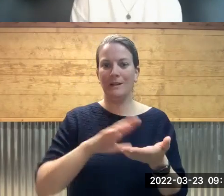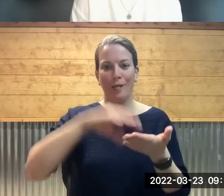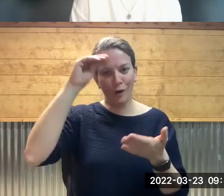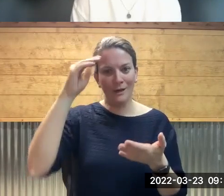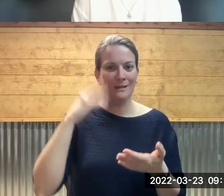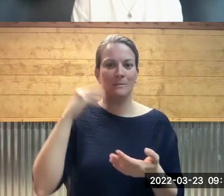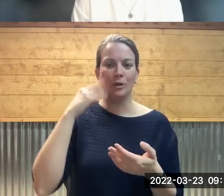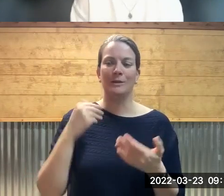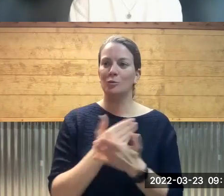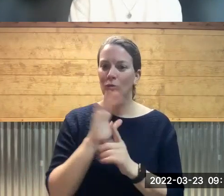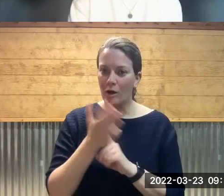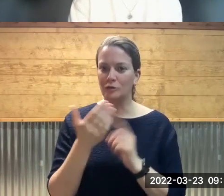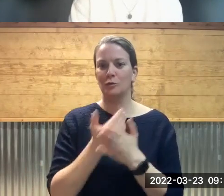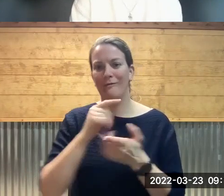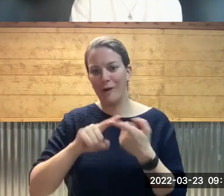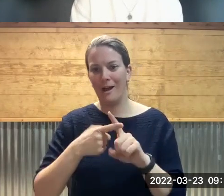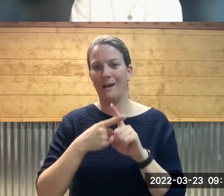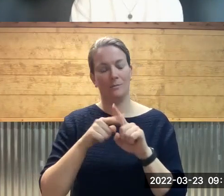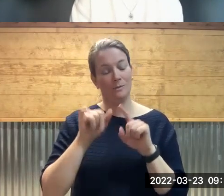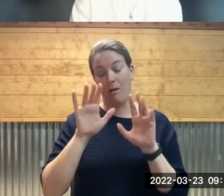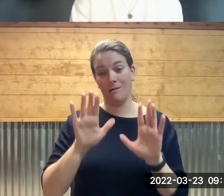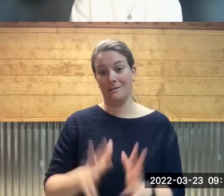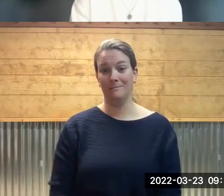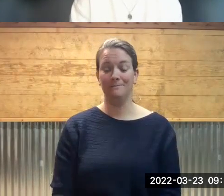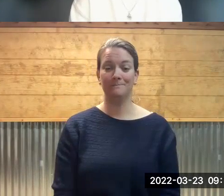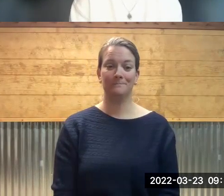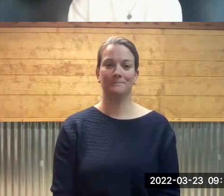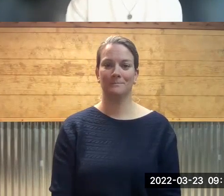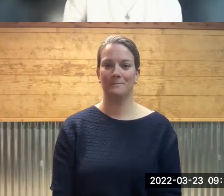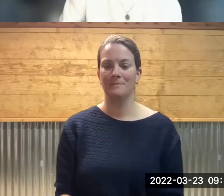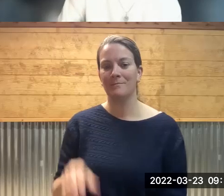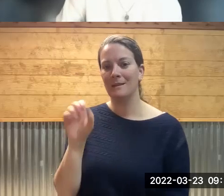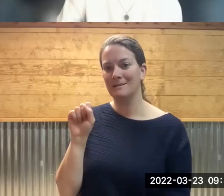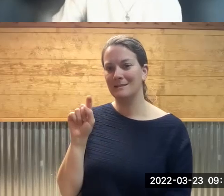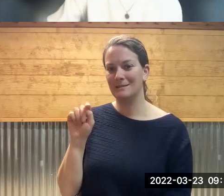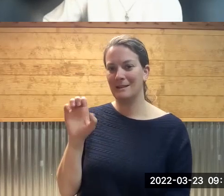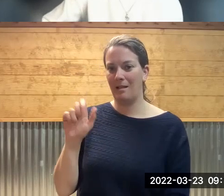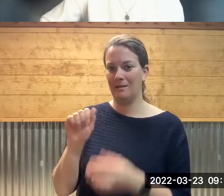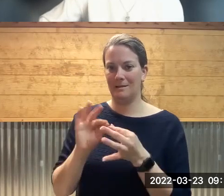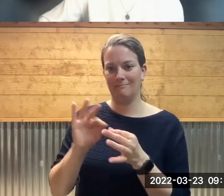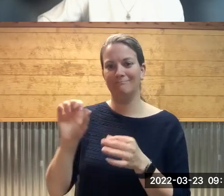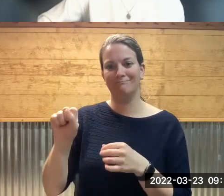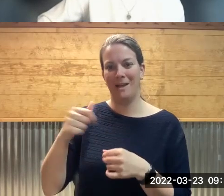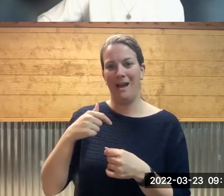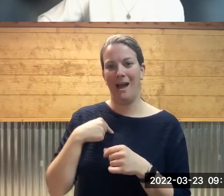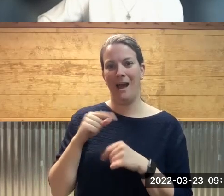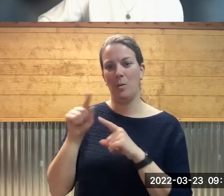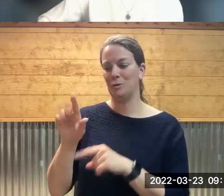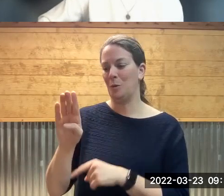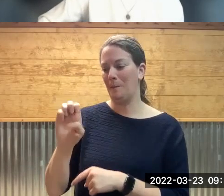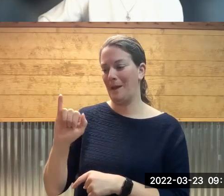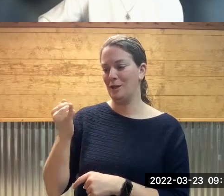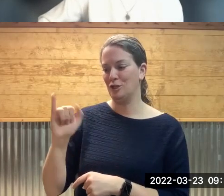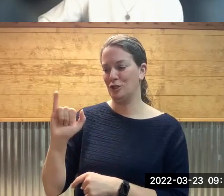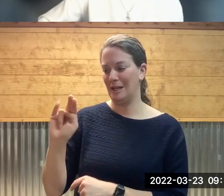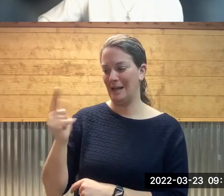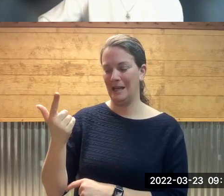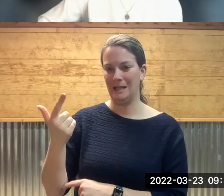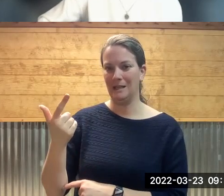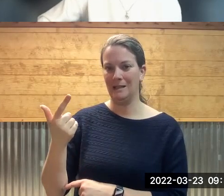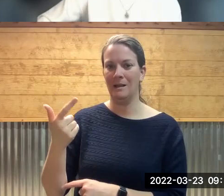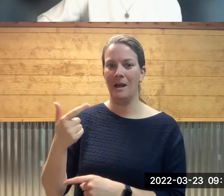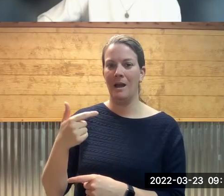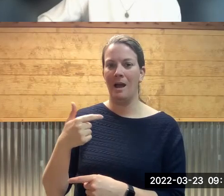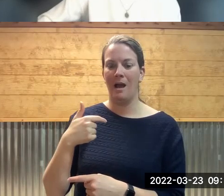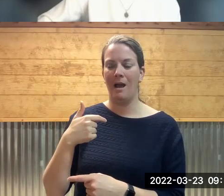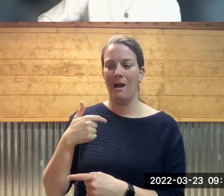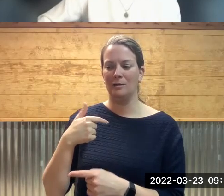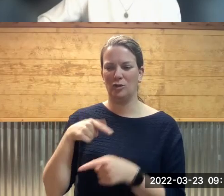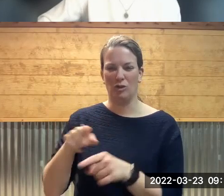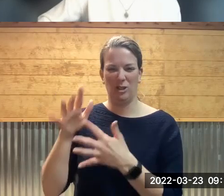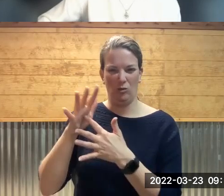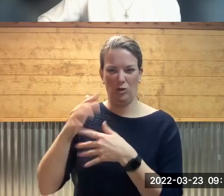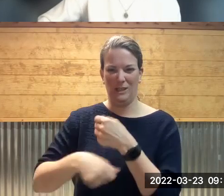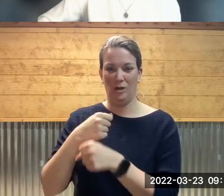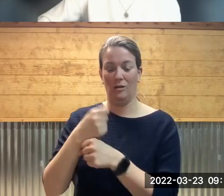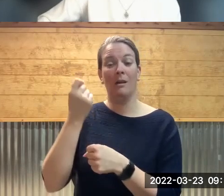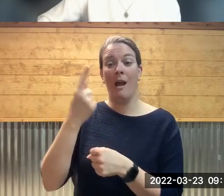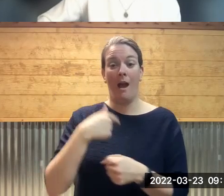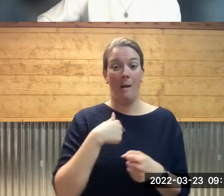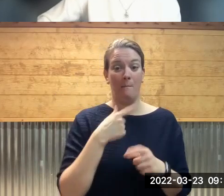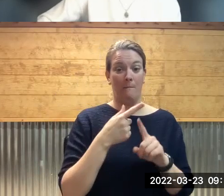So it was pretty awesome. I bet I did abroad in Beijing during my junior year i'm Korean, so I knew I didn't know I did not know any mandarin and I went there and he was